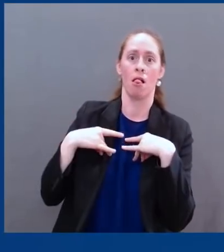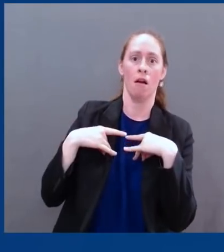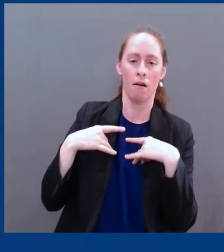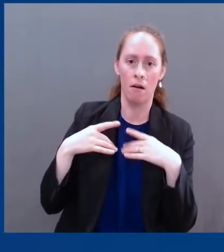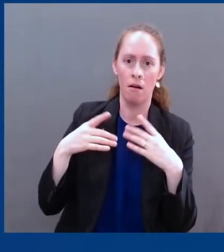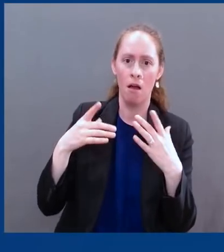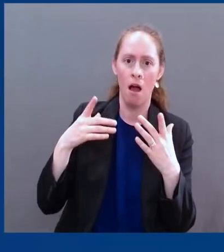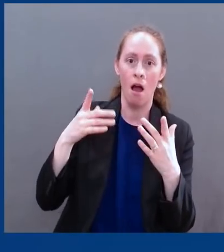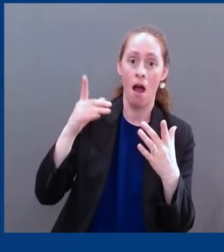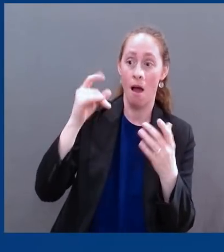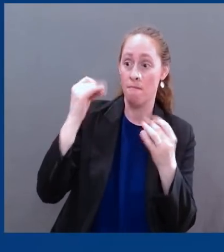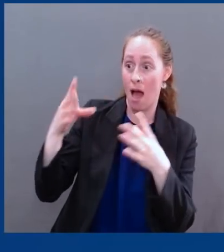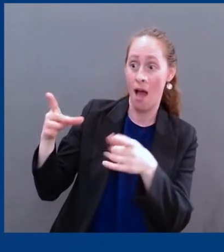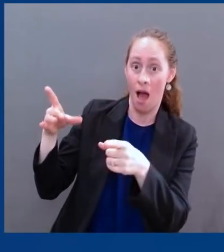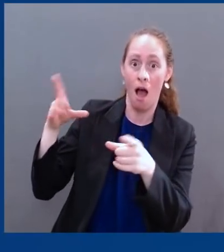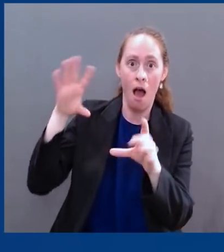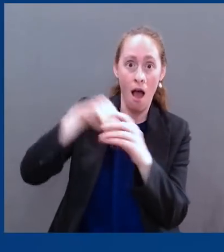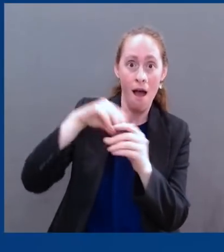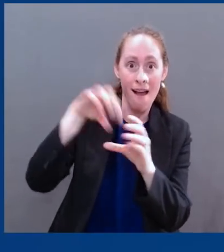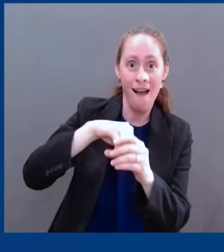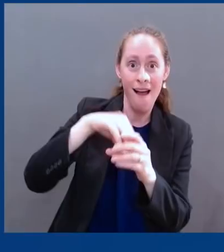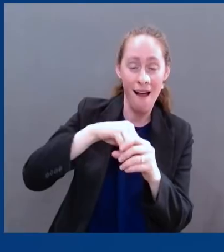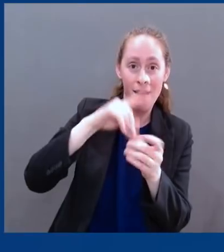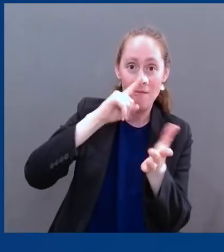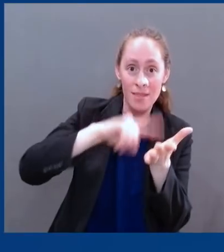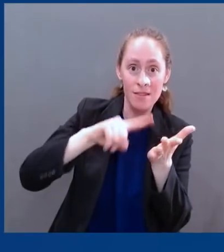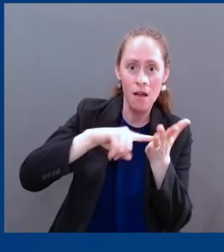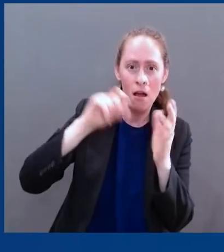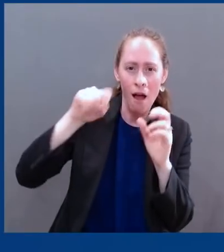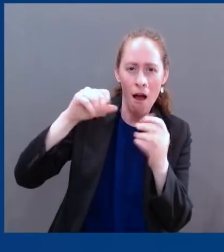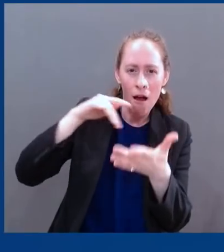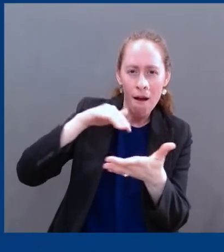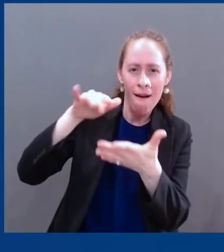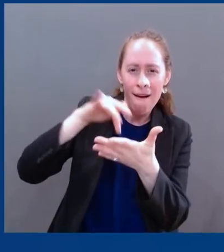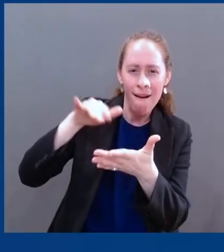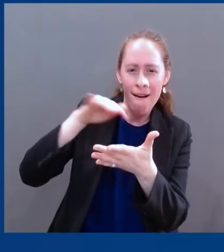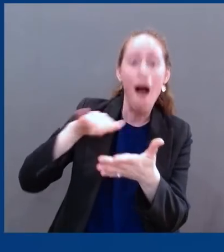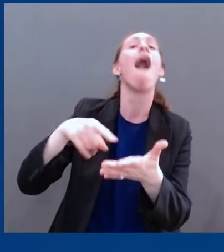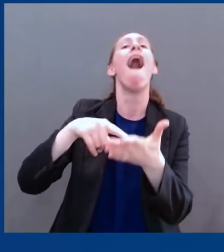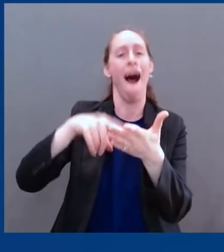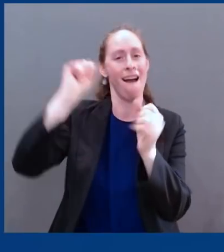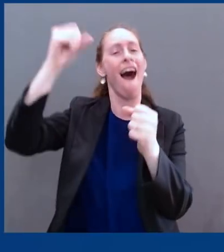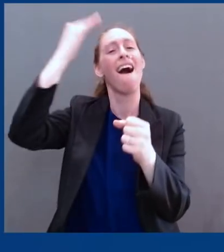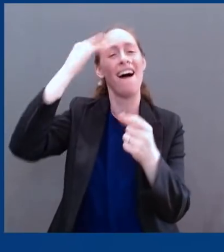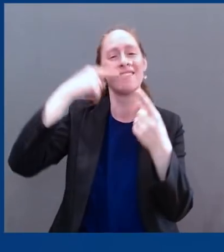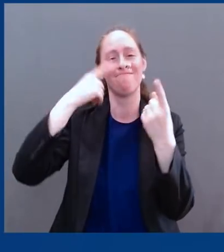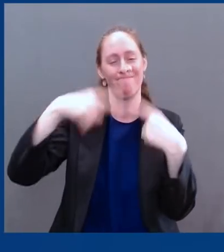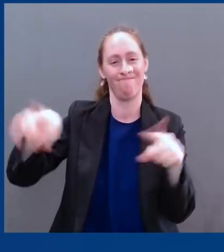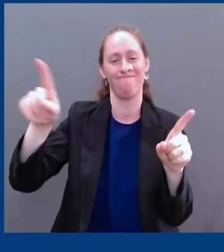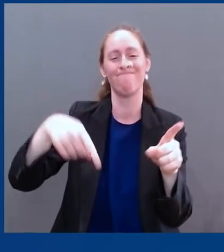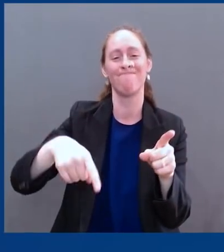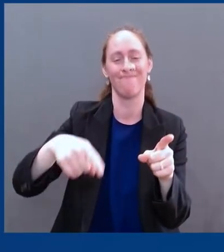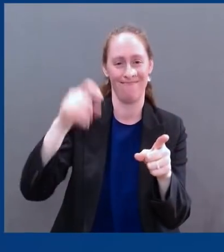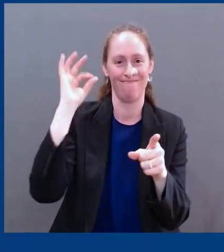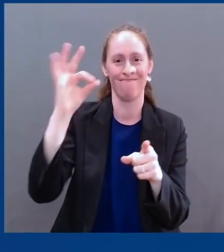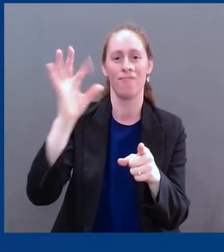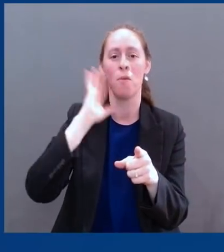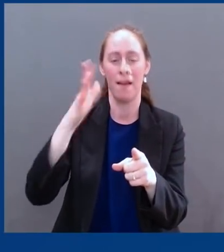that they were able to get an efficacy signal. But the efficacy signal was for infection